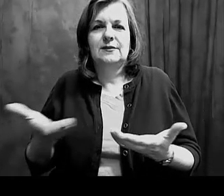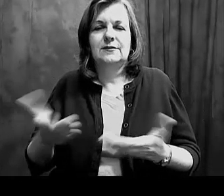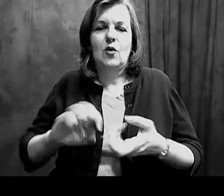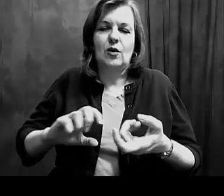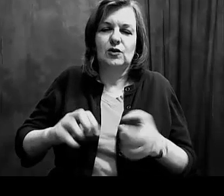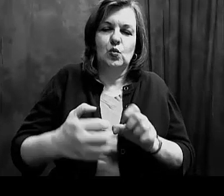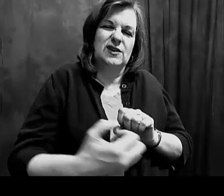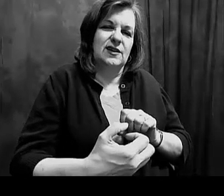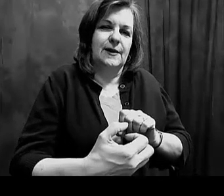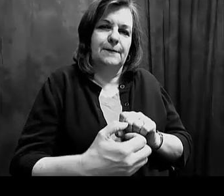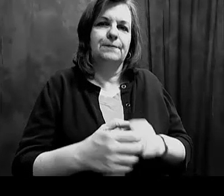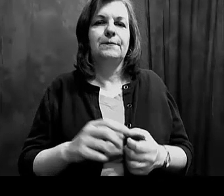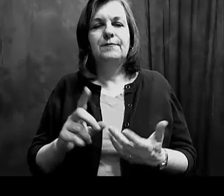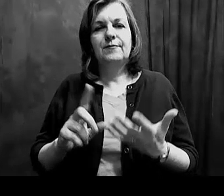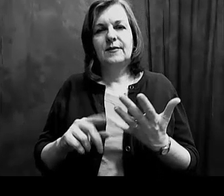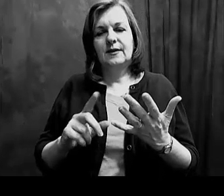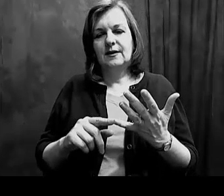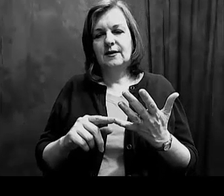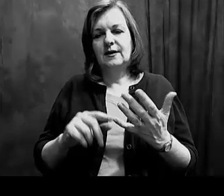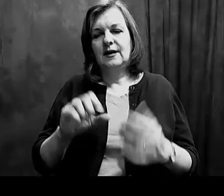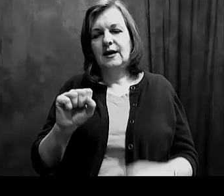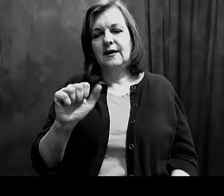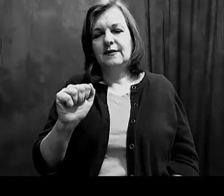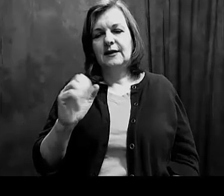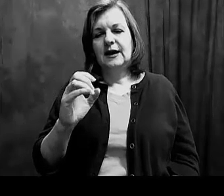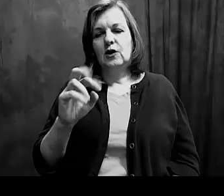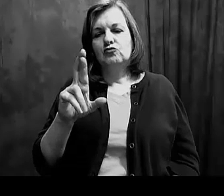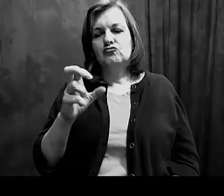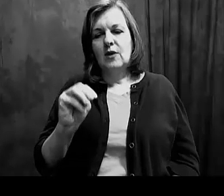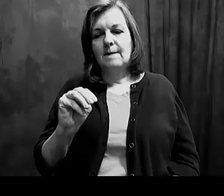and then your sacrum and coccyx are actually your tailbone